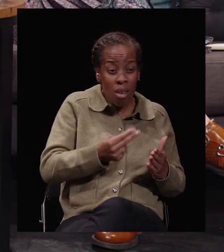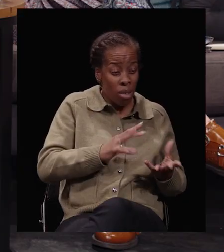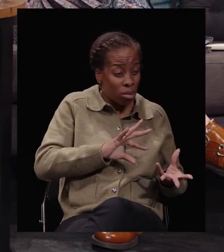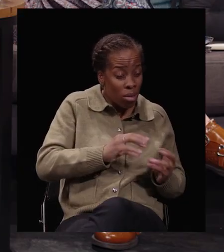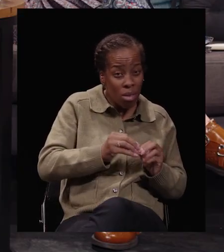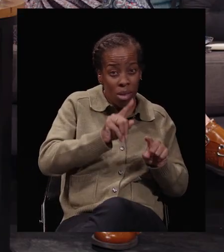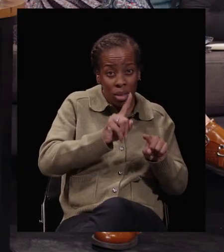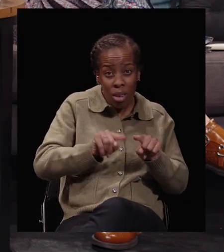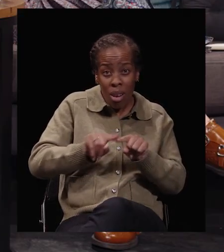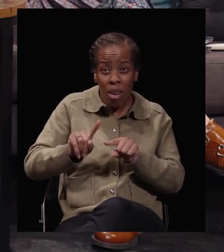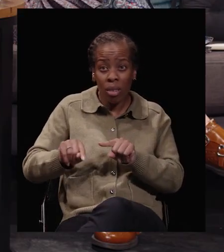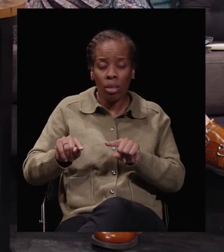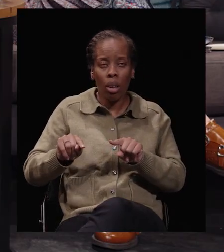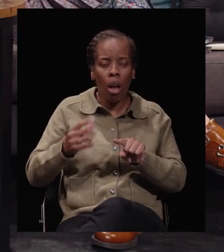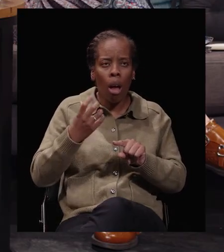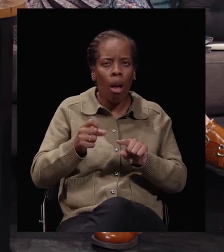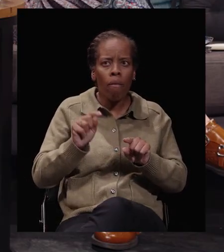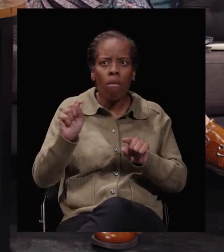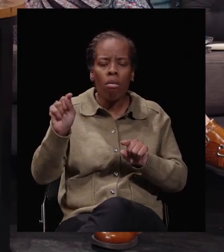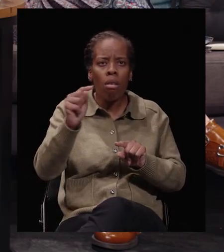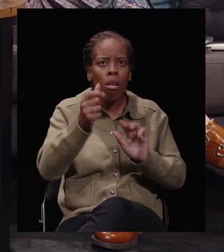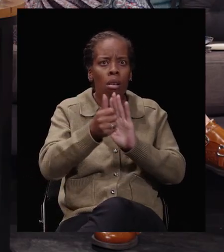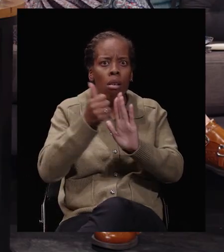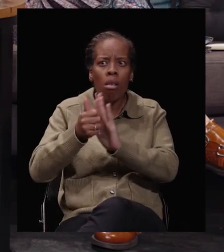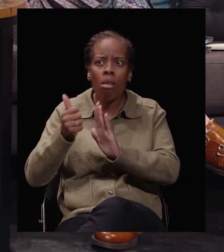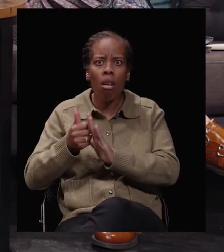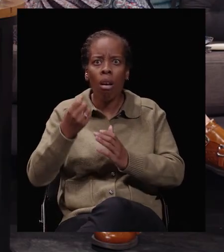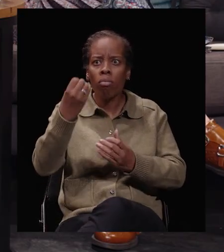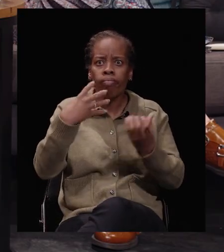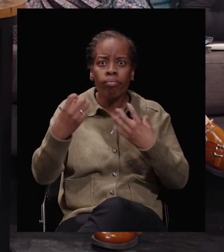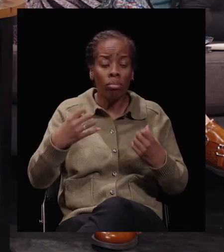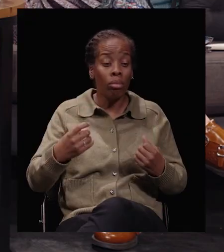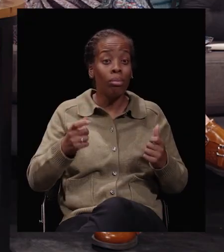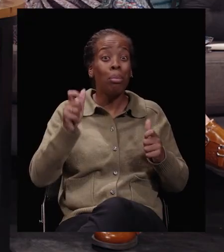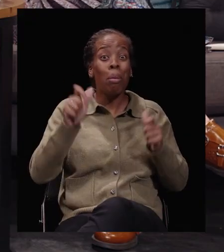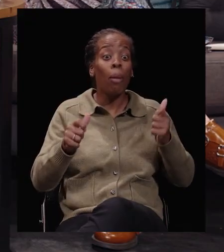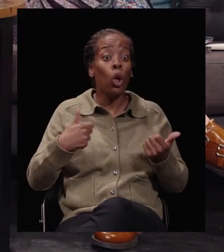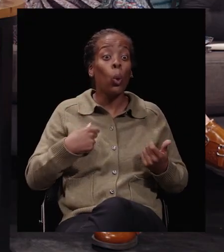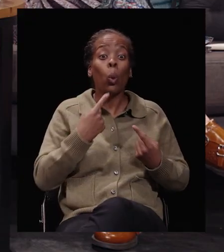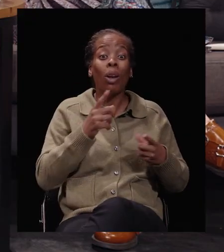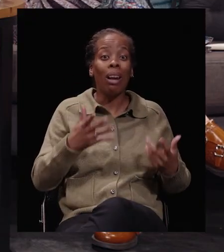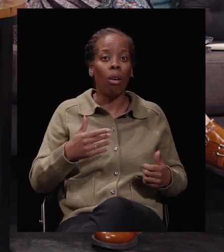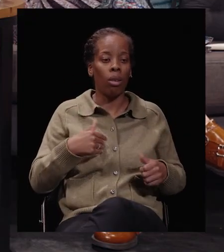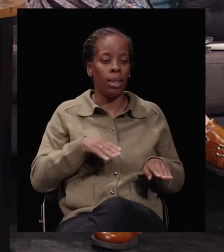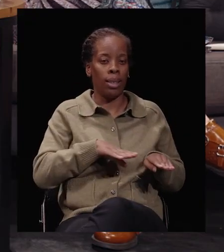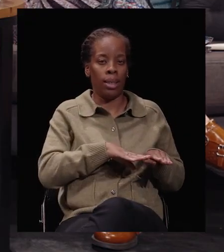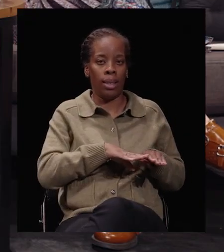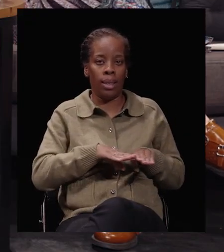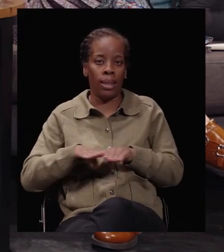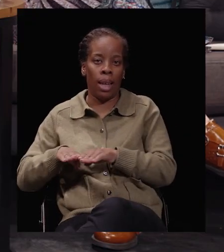And the people who do have the sort of say in culture at the moment are all reading the same books, and they all have the same canon, and they have those same points of reference.